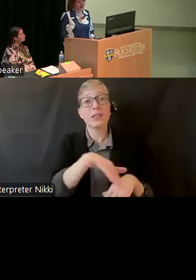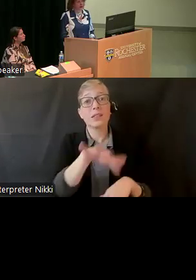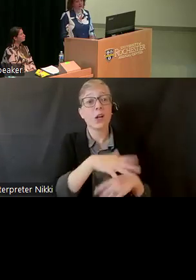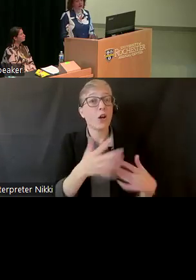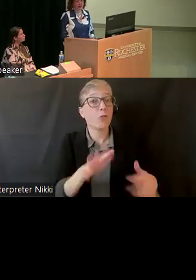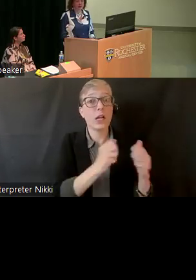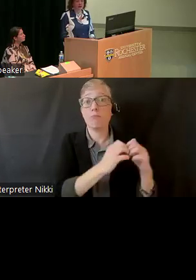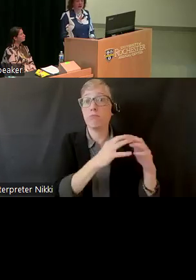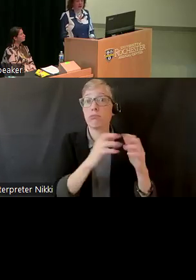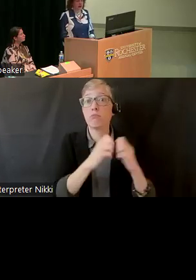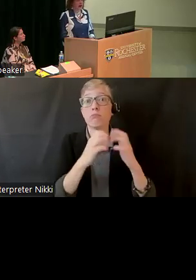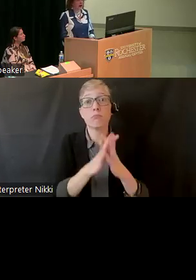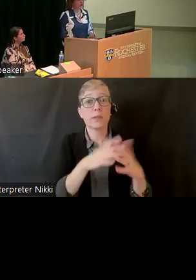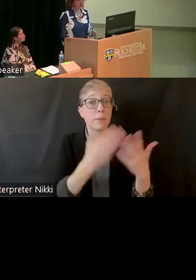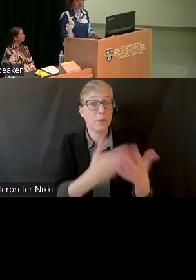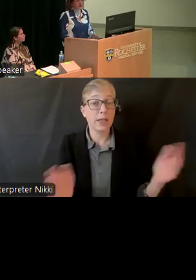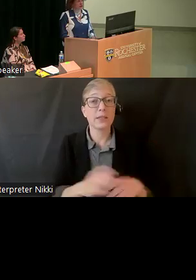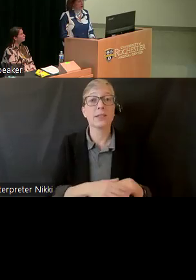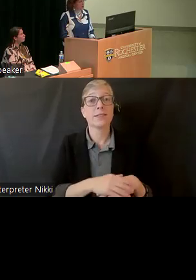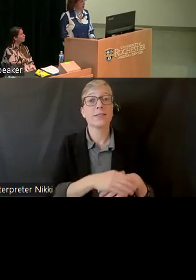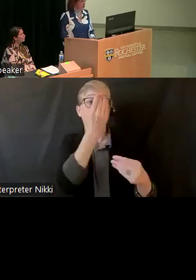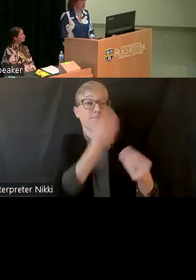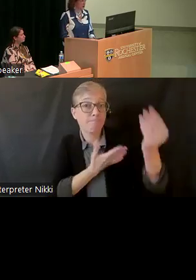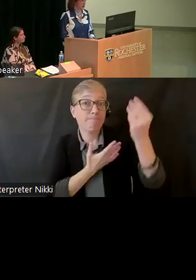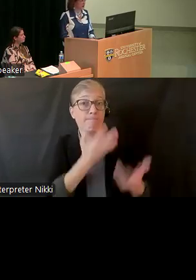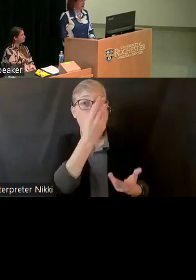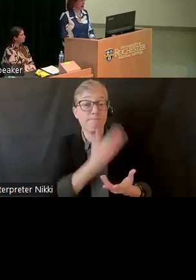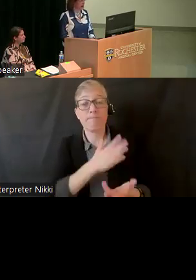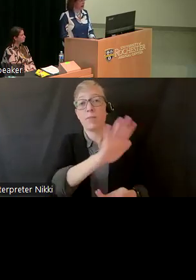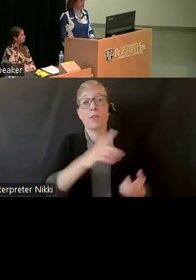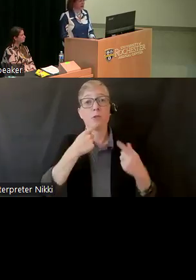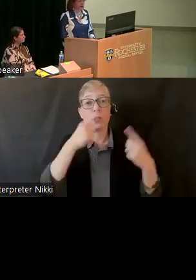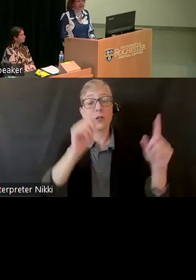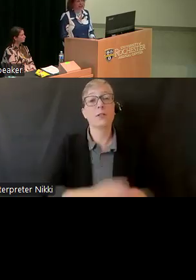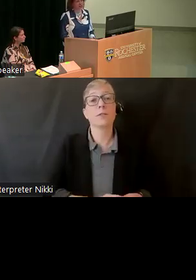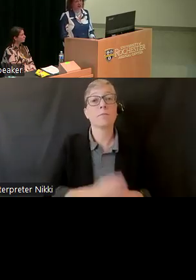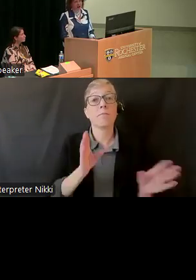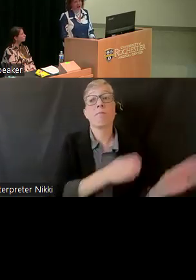um their successes i also got to meet with wellu champions that had a hard time engaging their